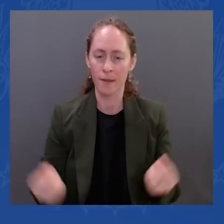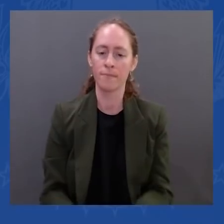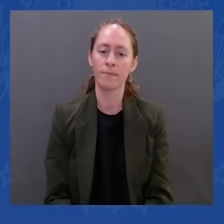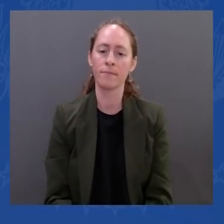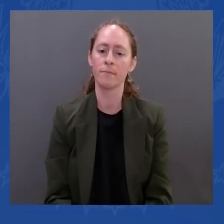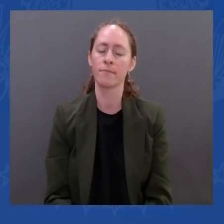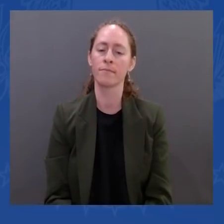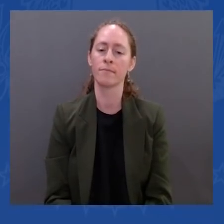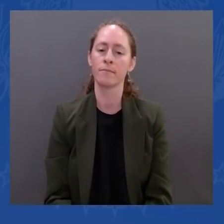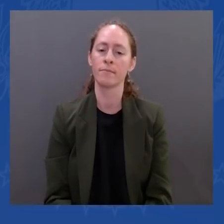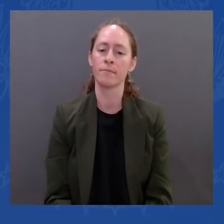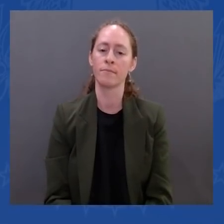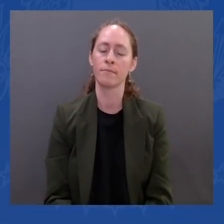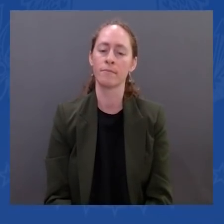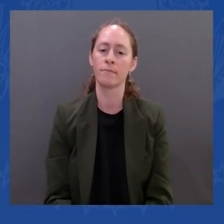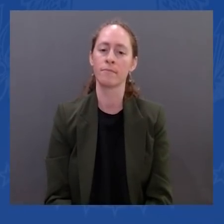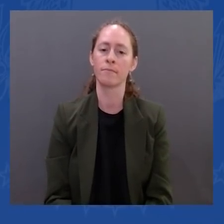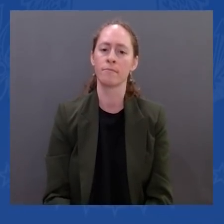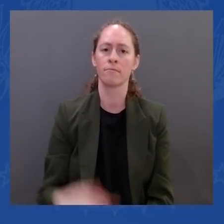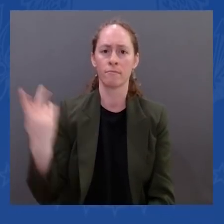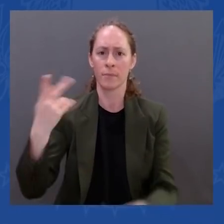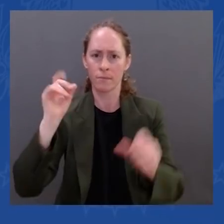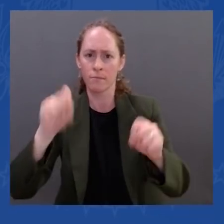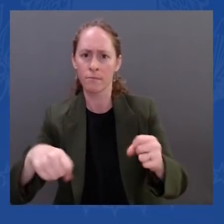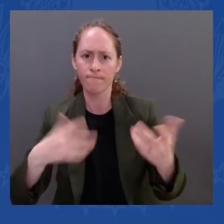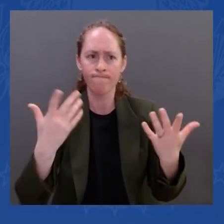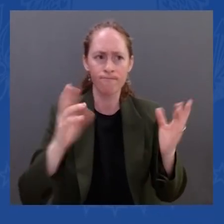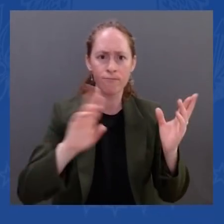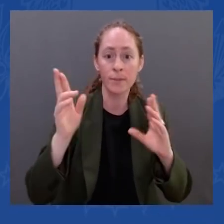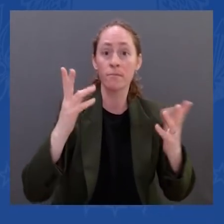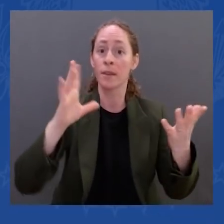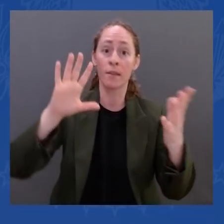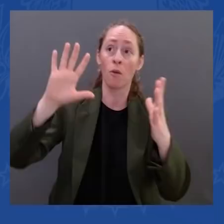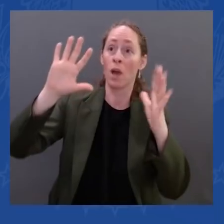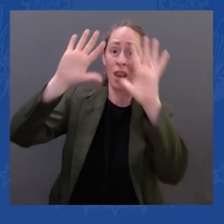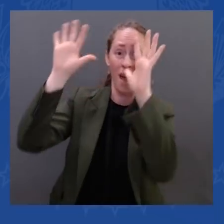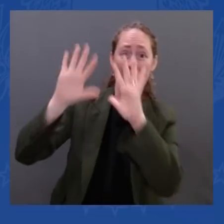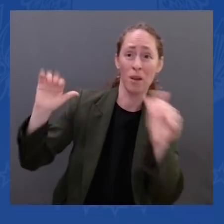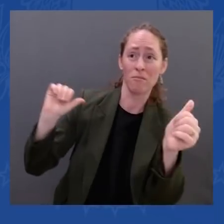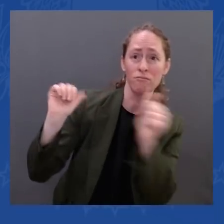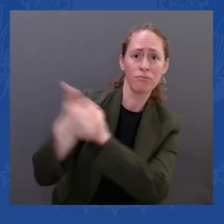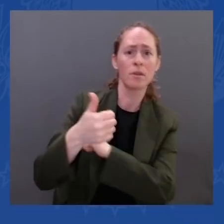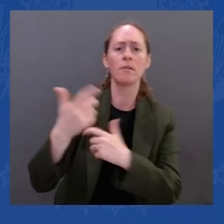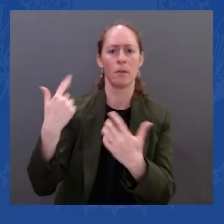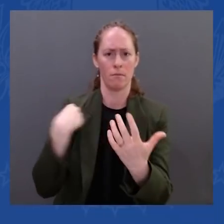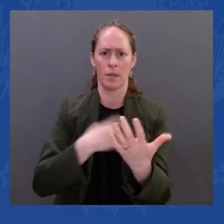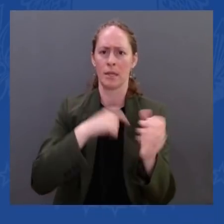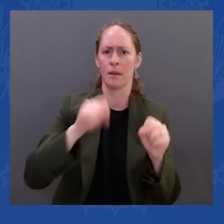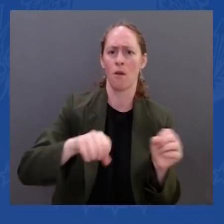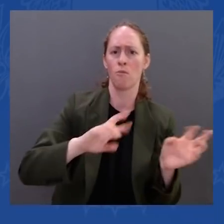will be launching the Indo-Pacific Economic Framework. This framework is a commitment to working with